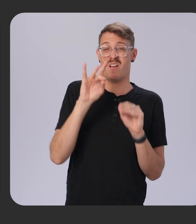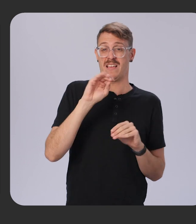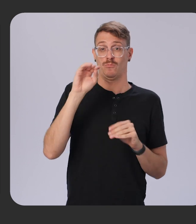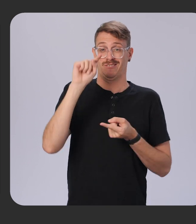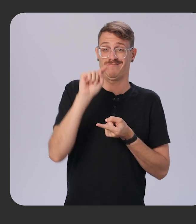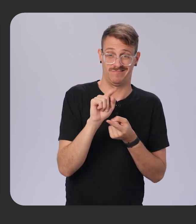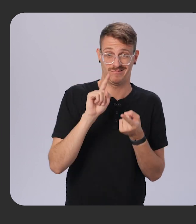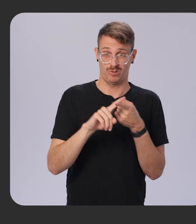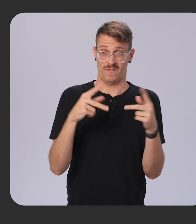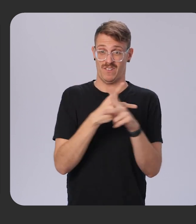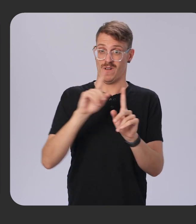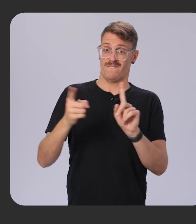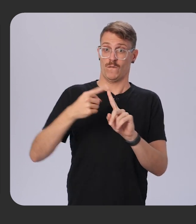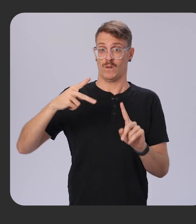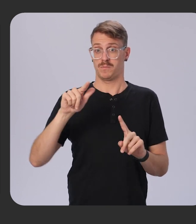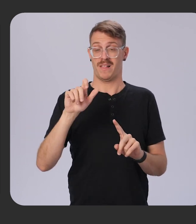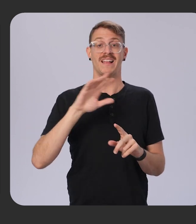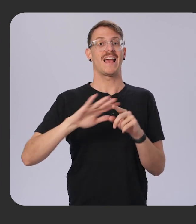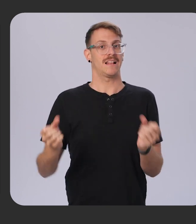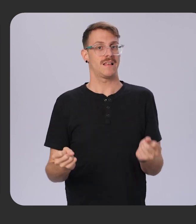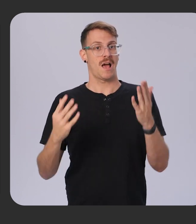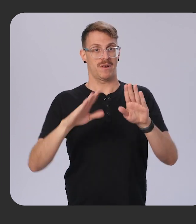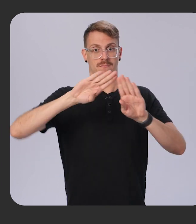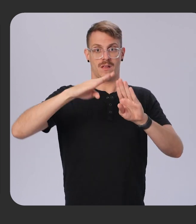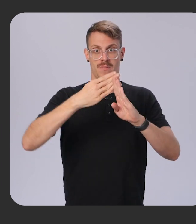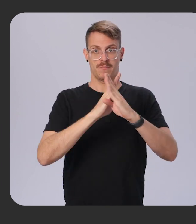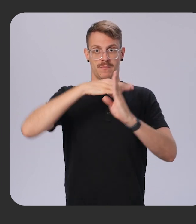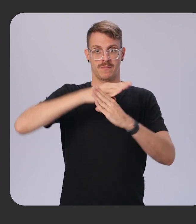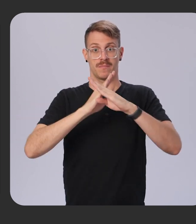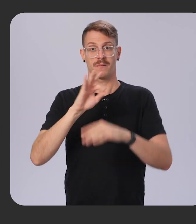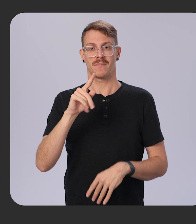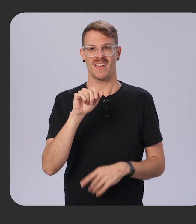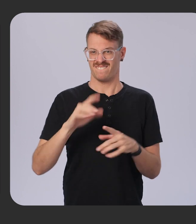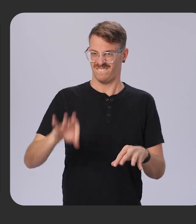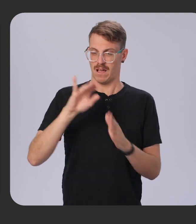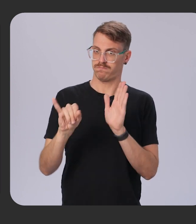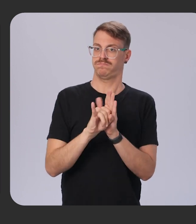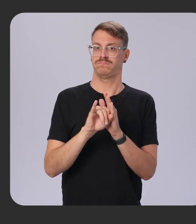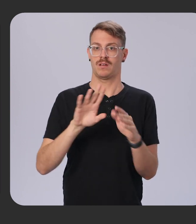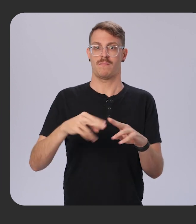and an increase in the number of planes accurately found of about 25%.